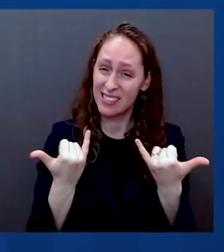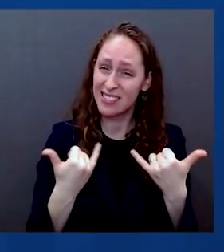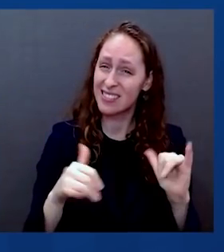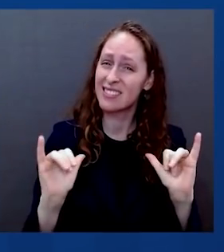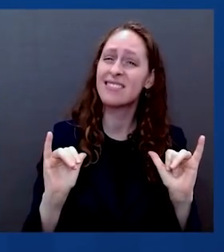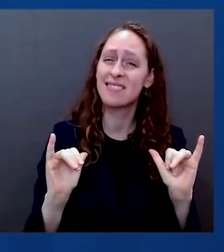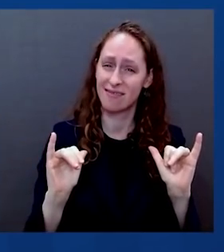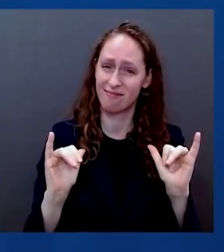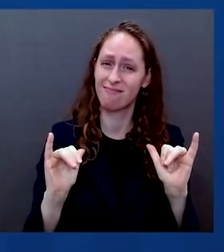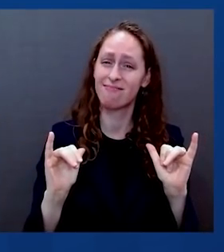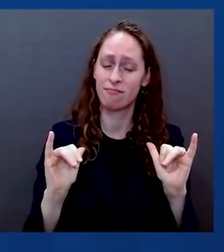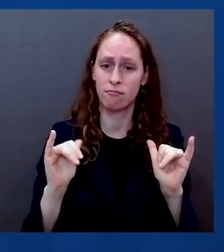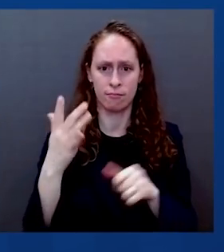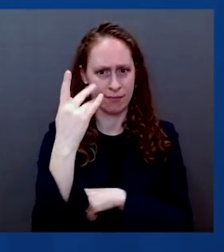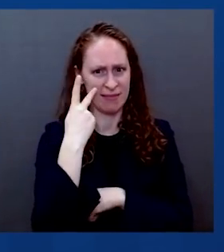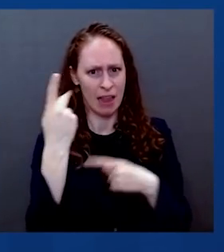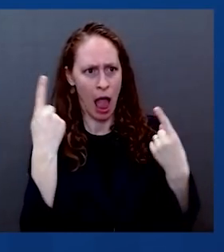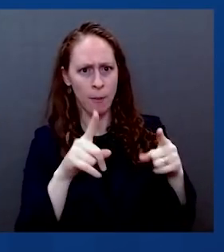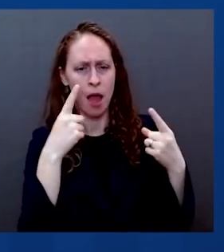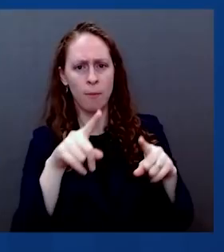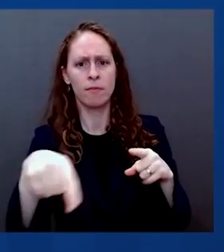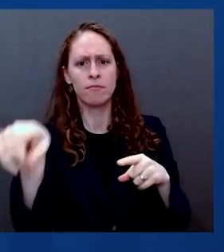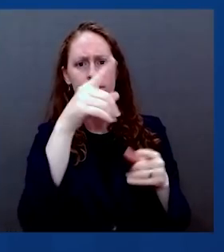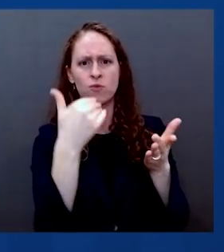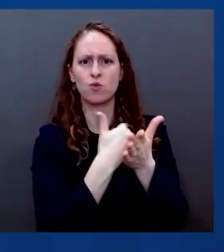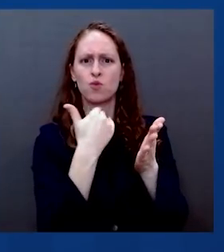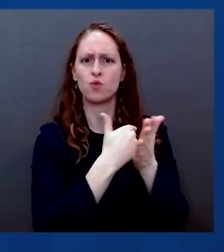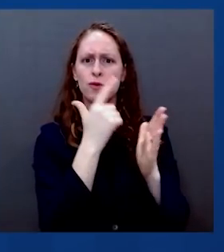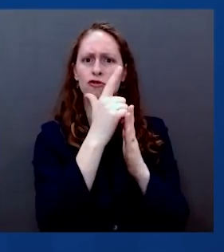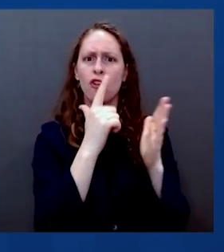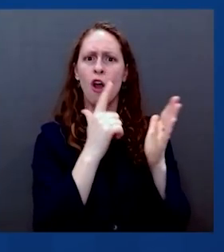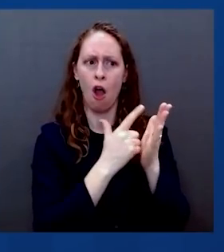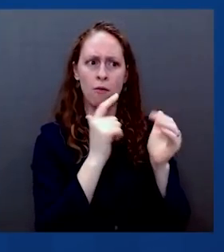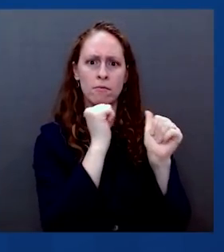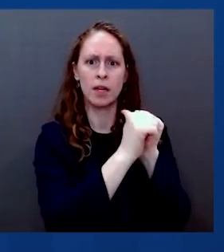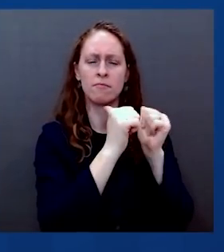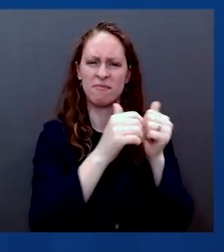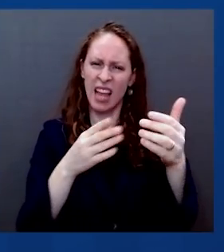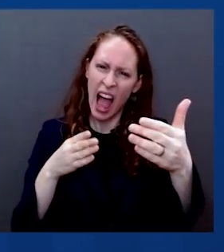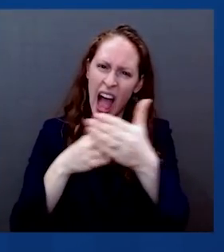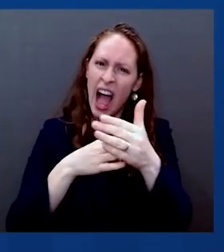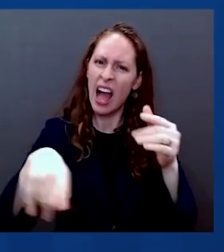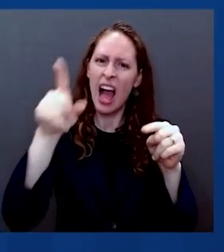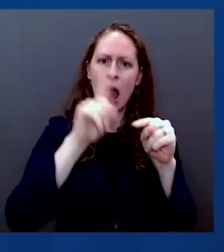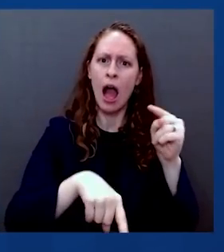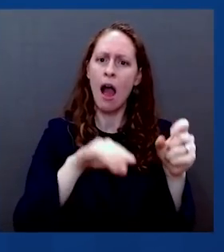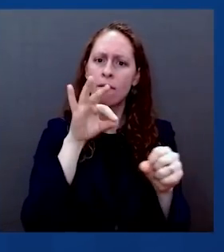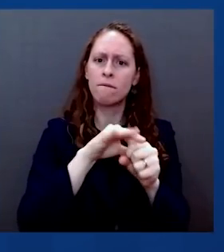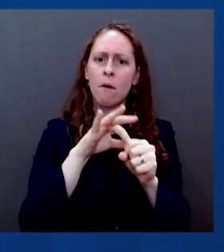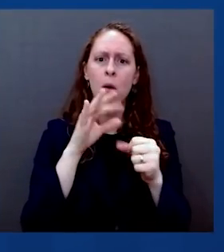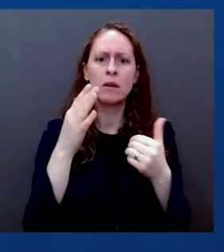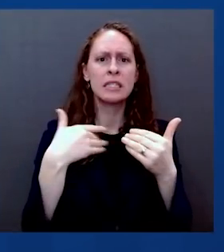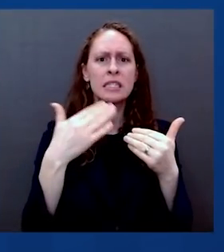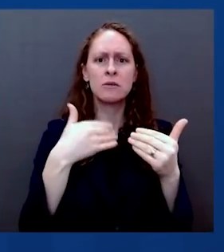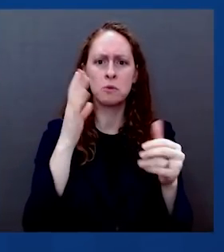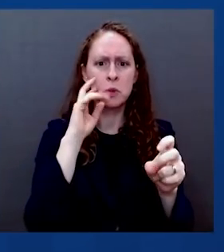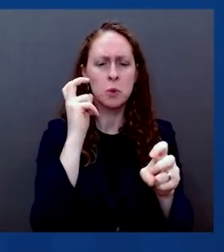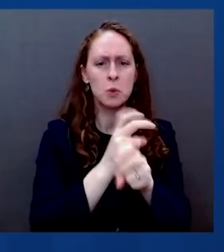of becoming accustomed to these laws, a danger of adjusting to these laws